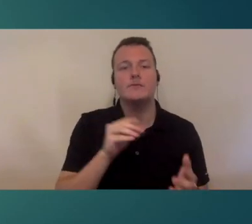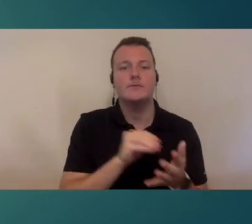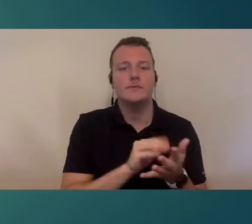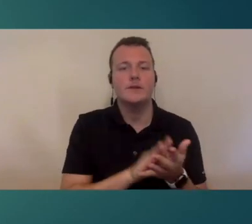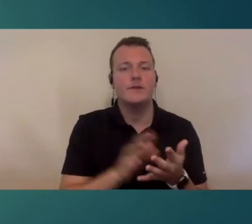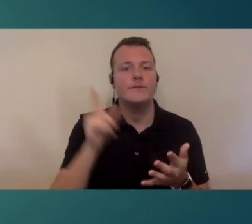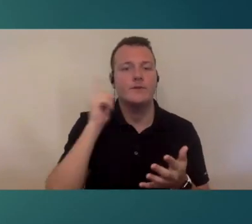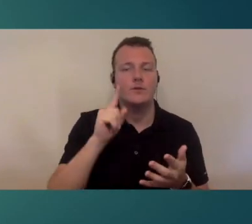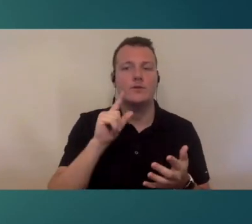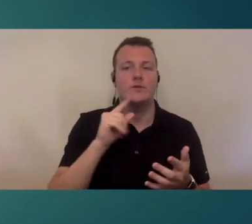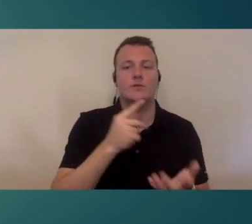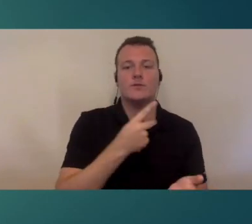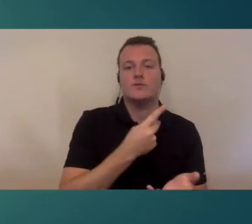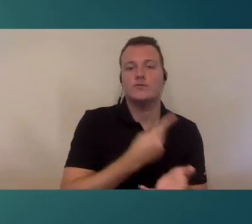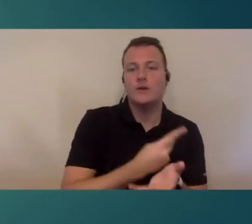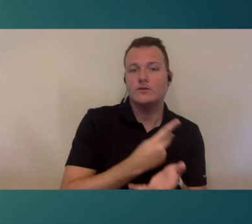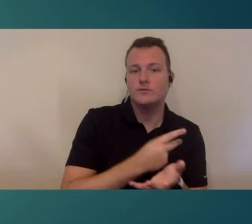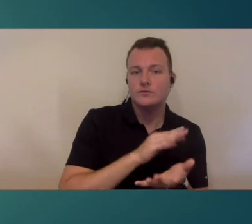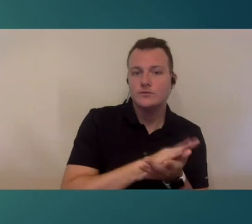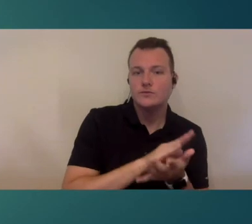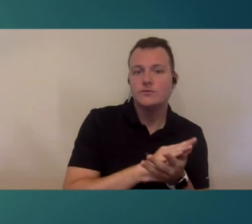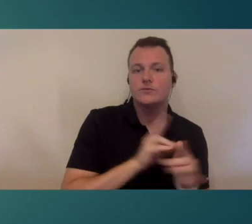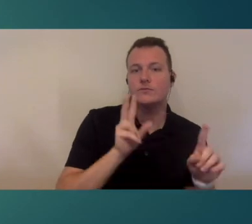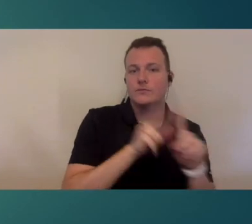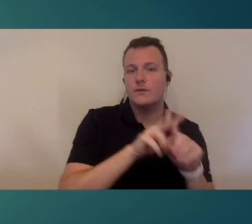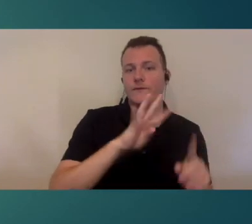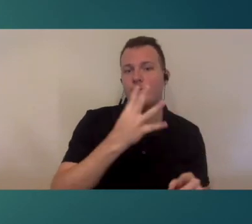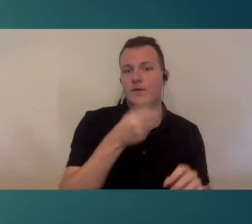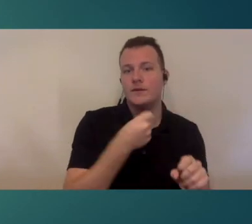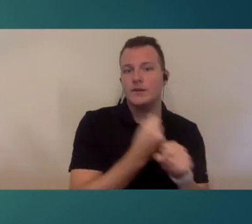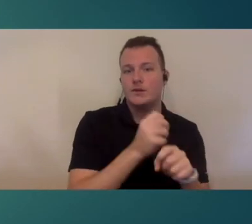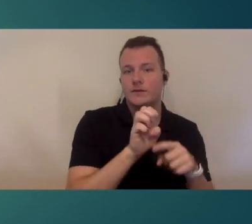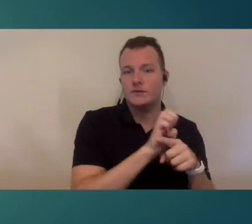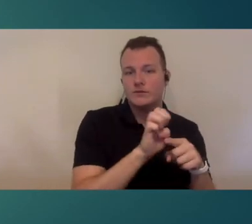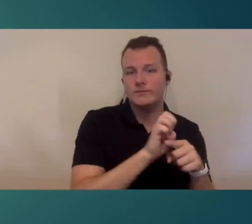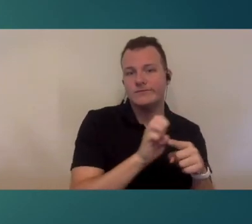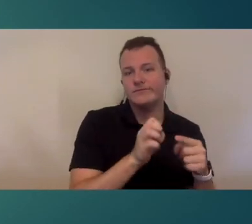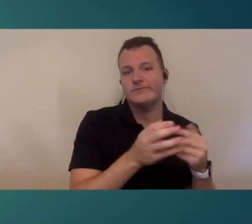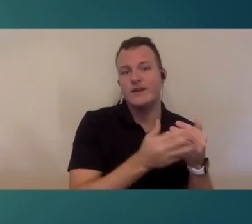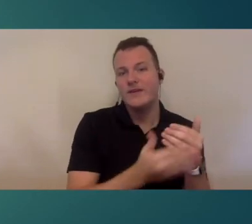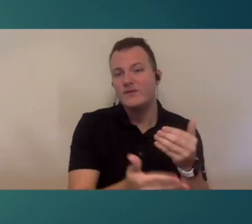graduate schooling if you're applying to your fourth year. After that you know, if